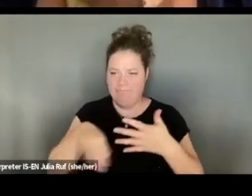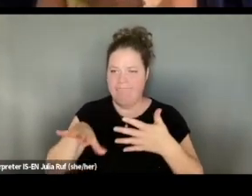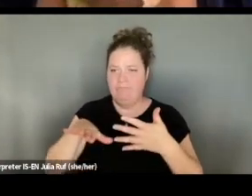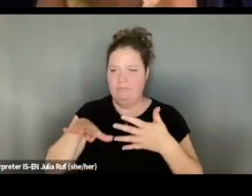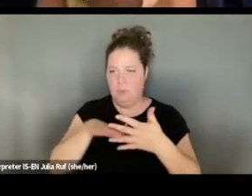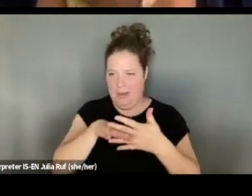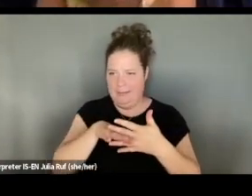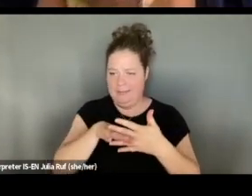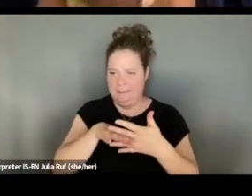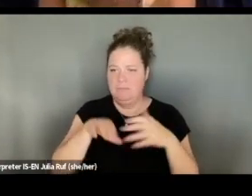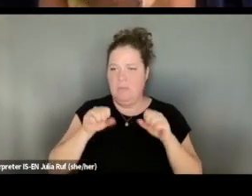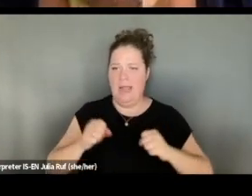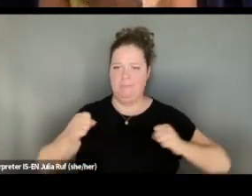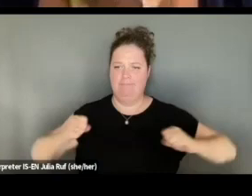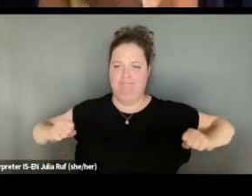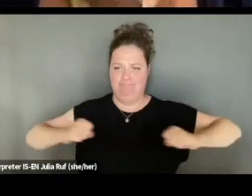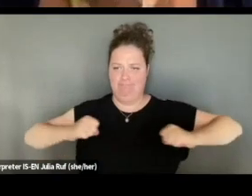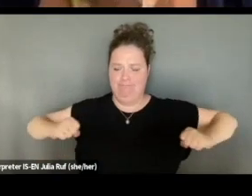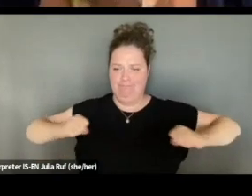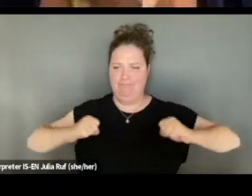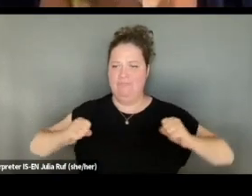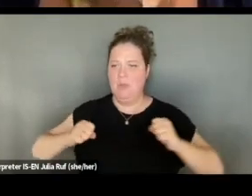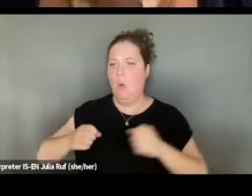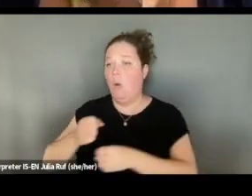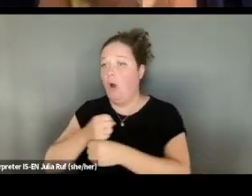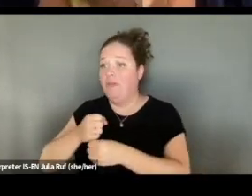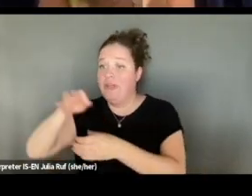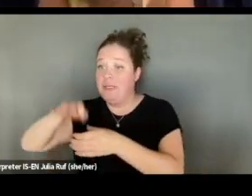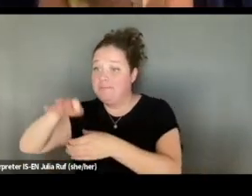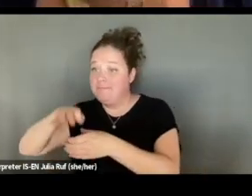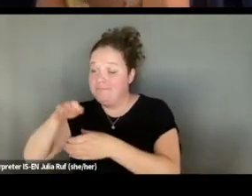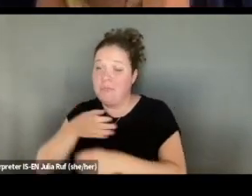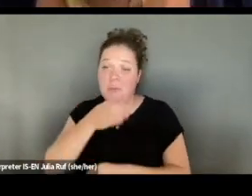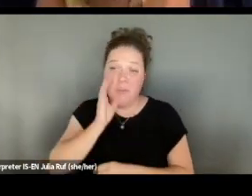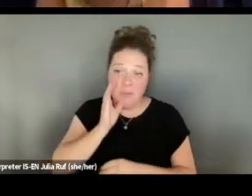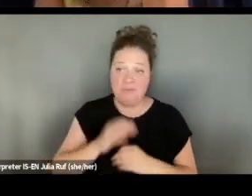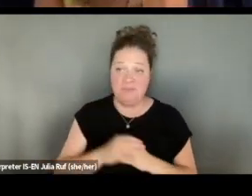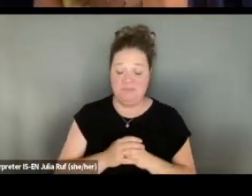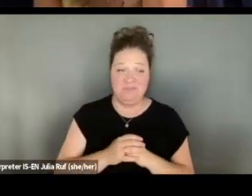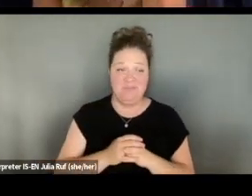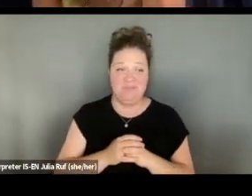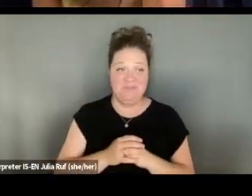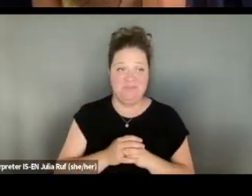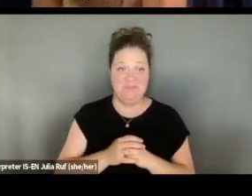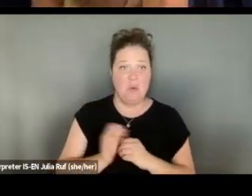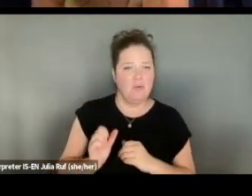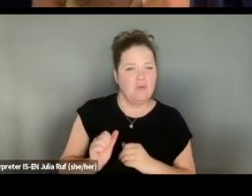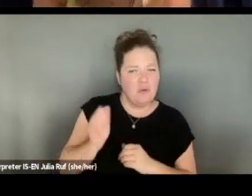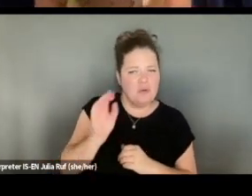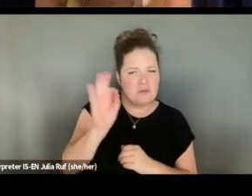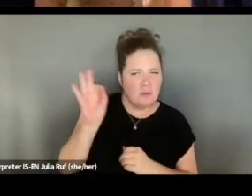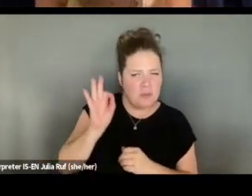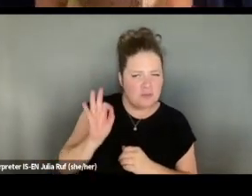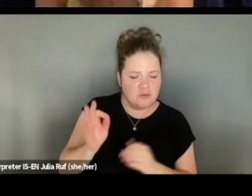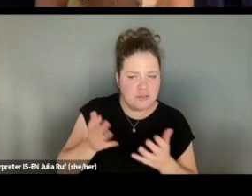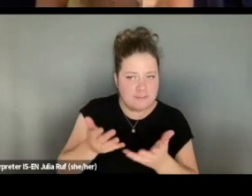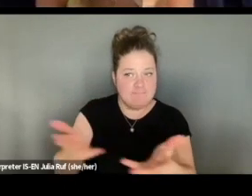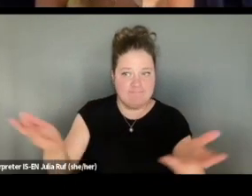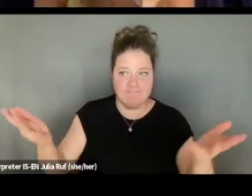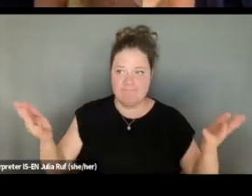and take a new cup of coffee. So, the first question we have today is who are you? We would like to